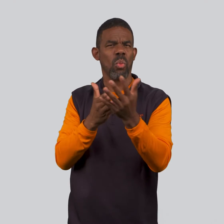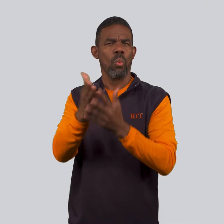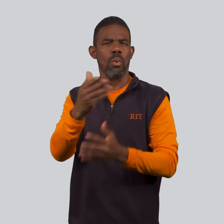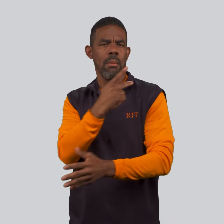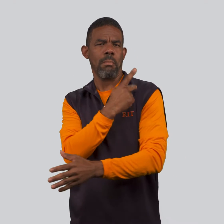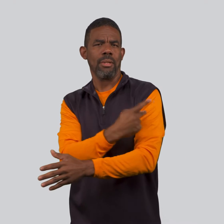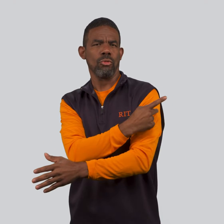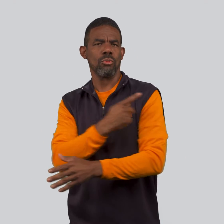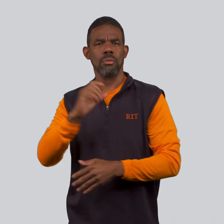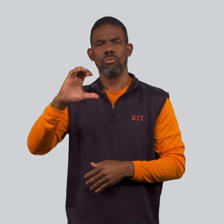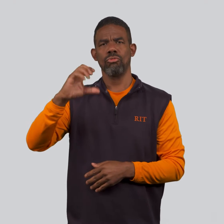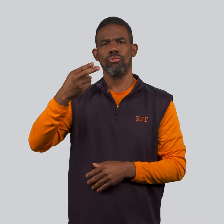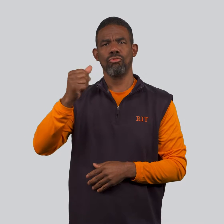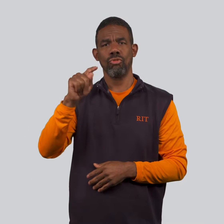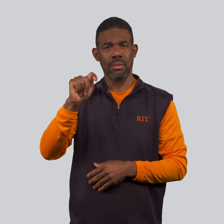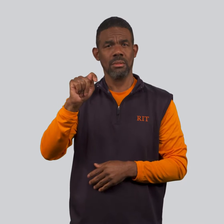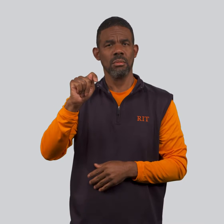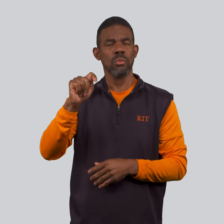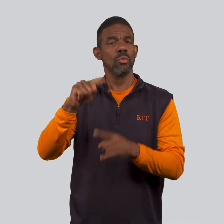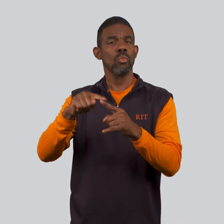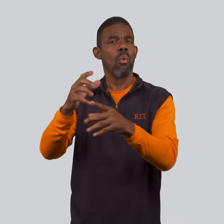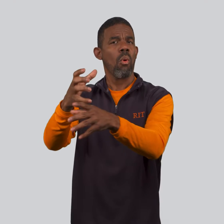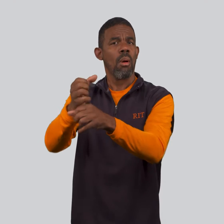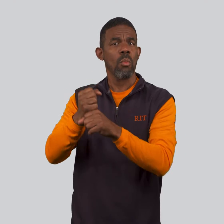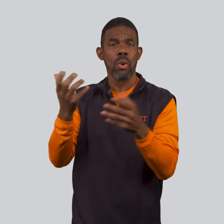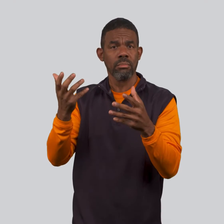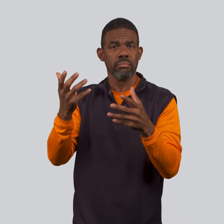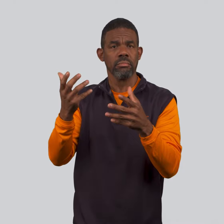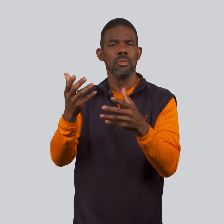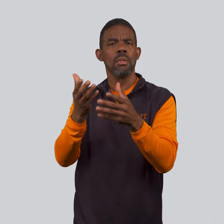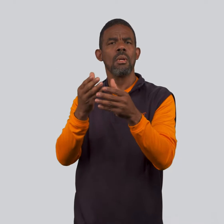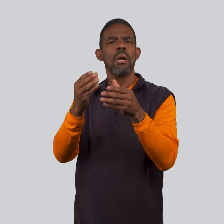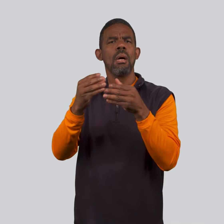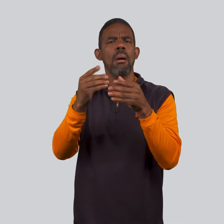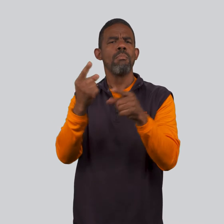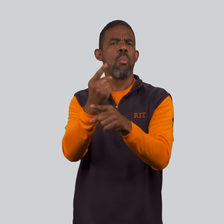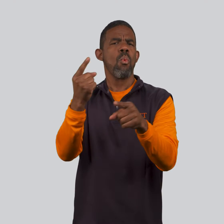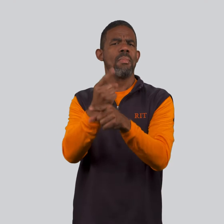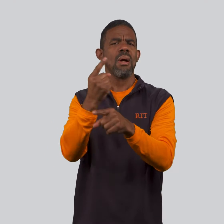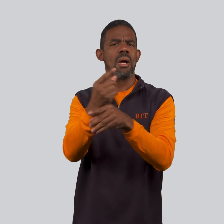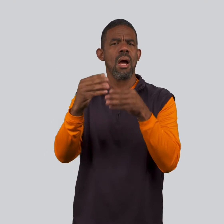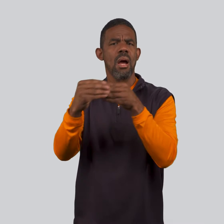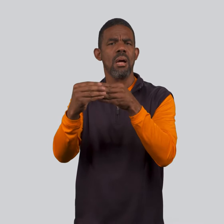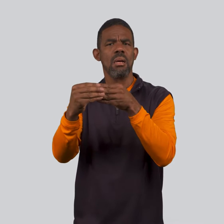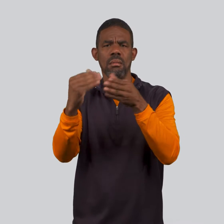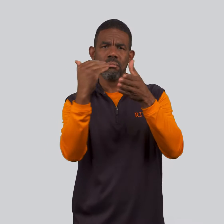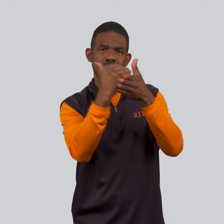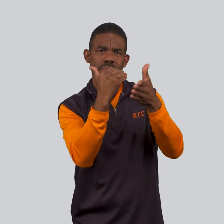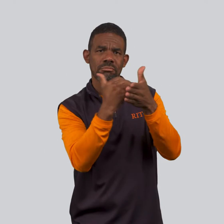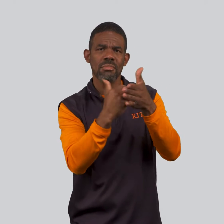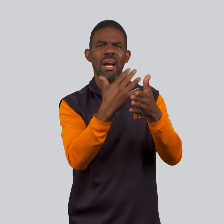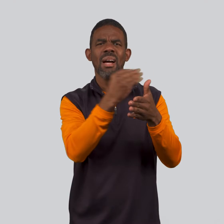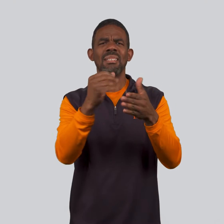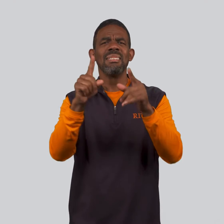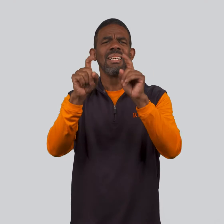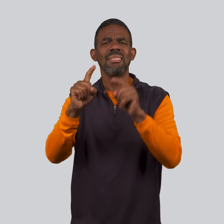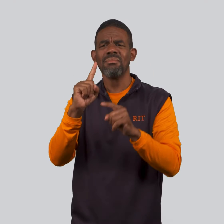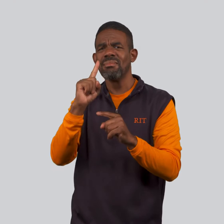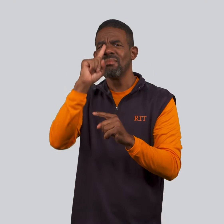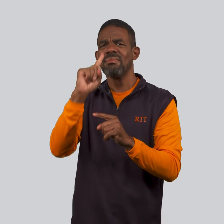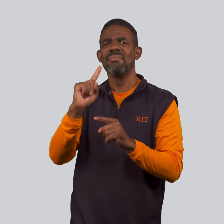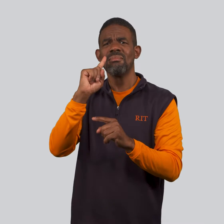through patient chat to obtain appropriate guidance and testing.